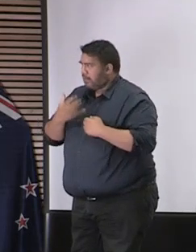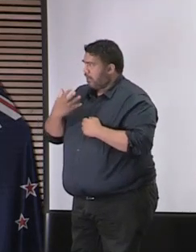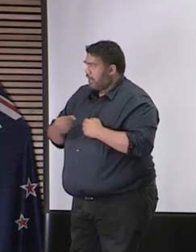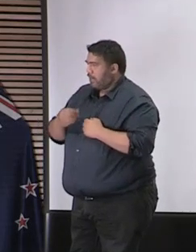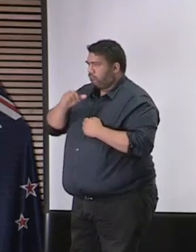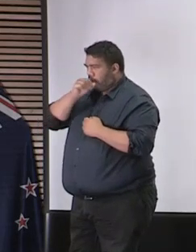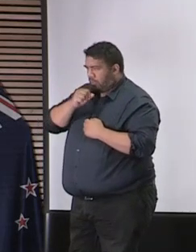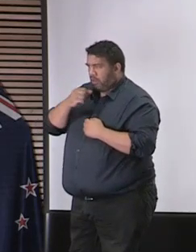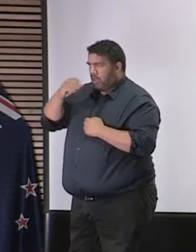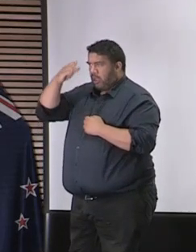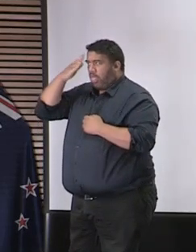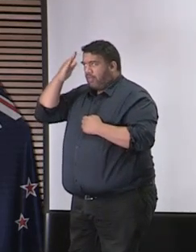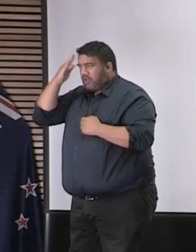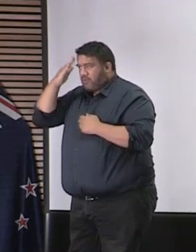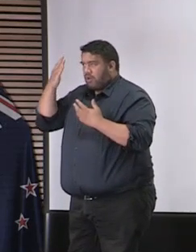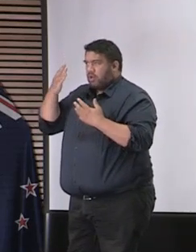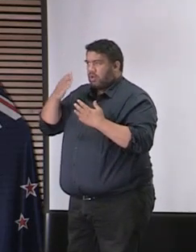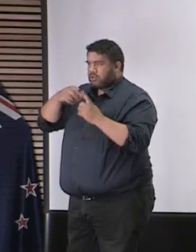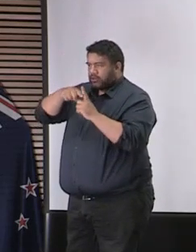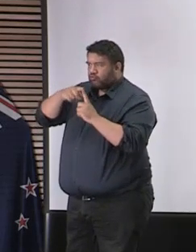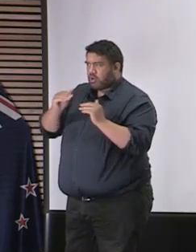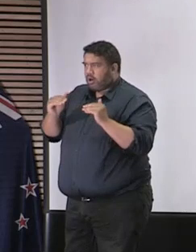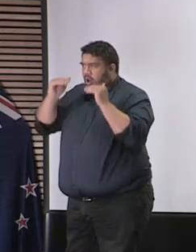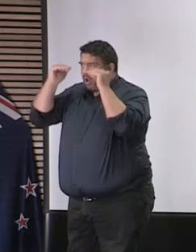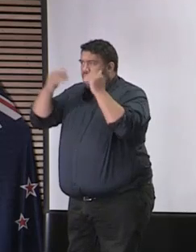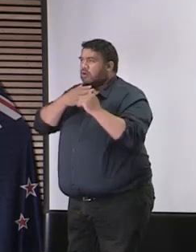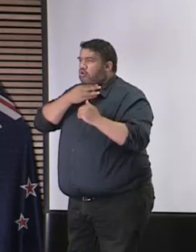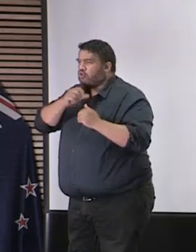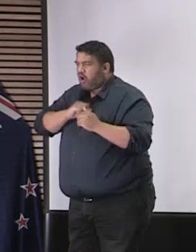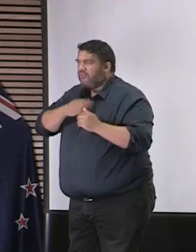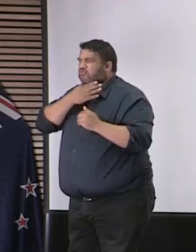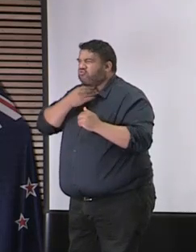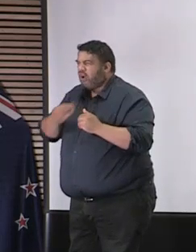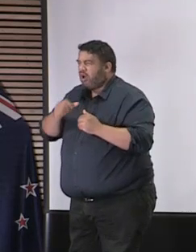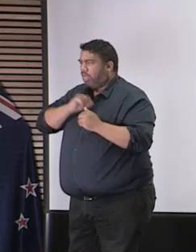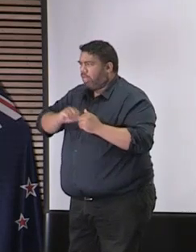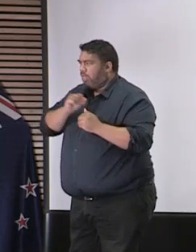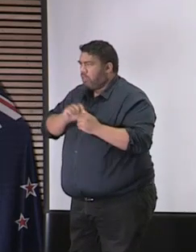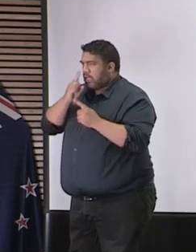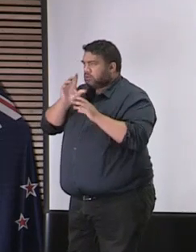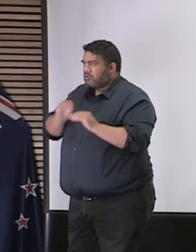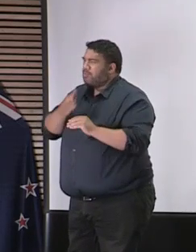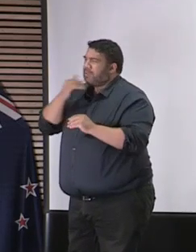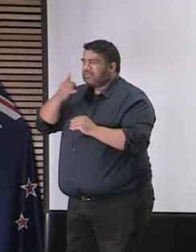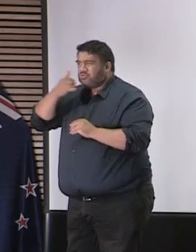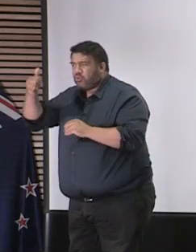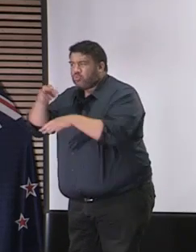you have unwell, if you are symptomatic, if you have got a